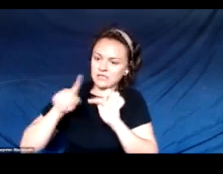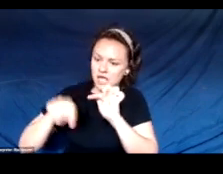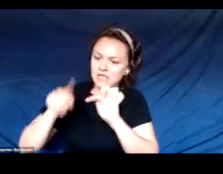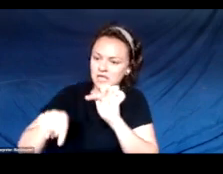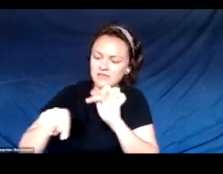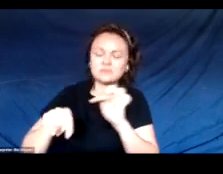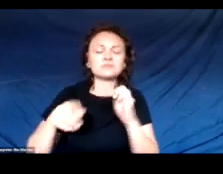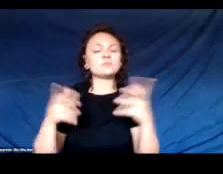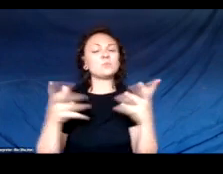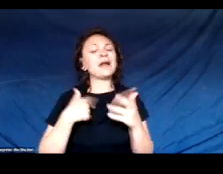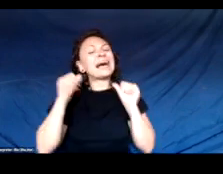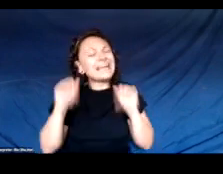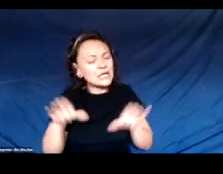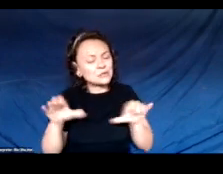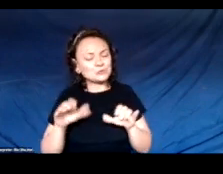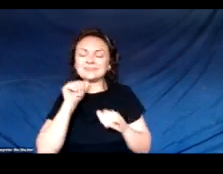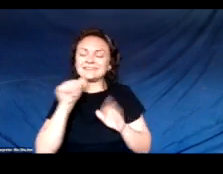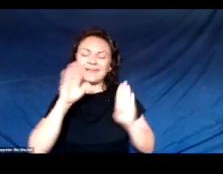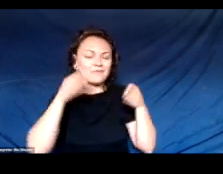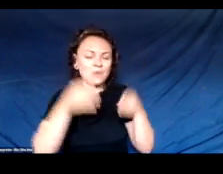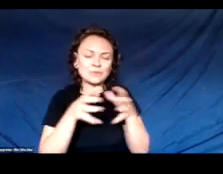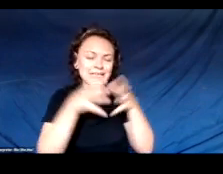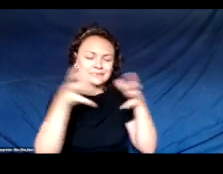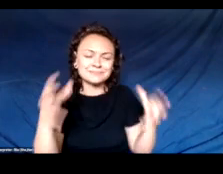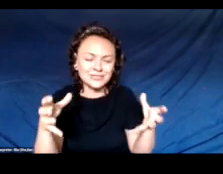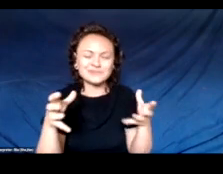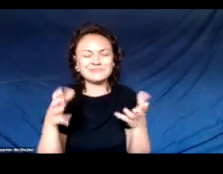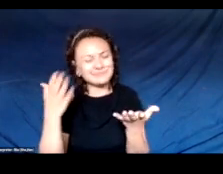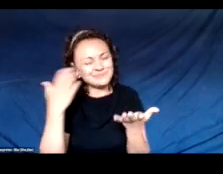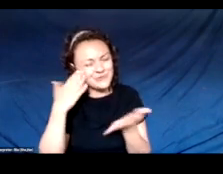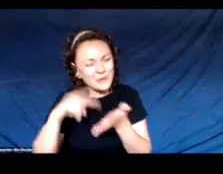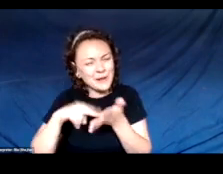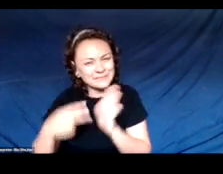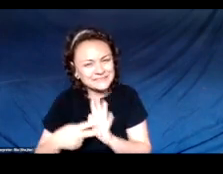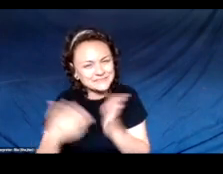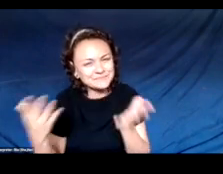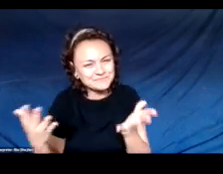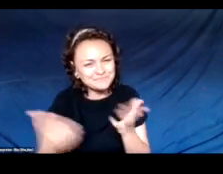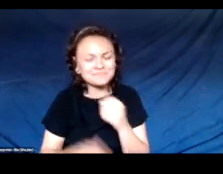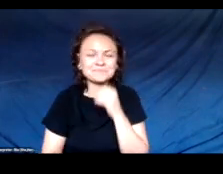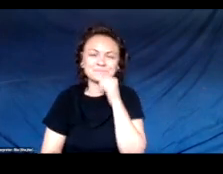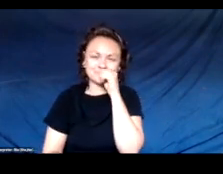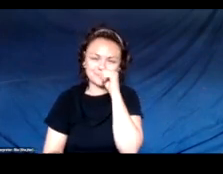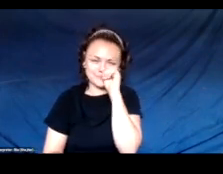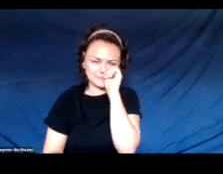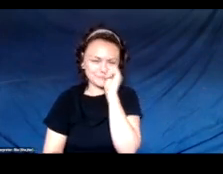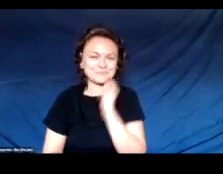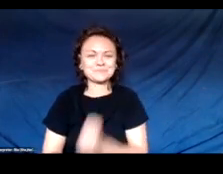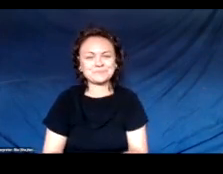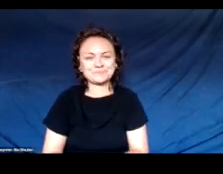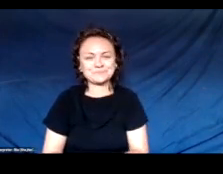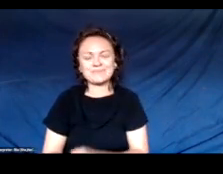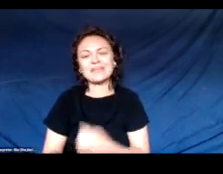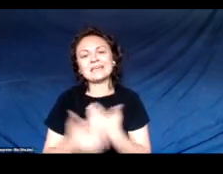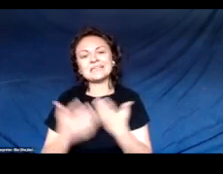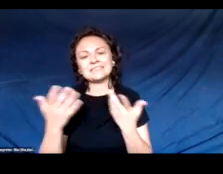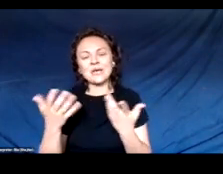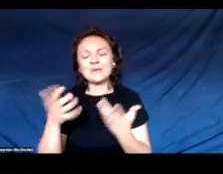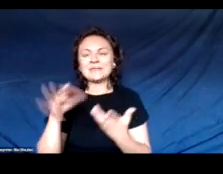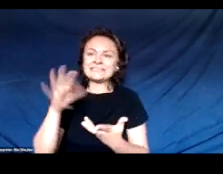You know what I mean? It's like a catch 22 there.